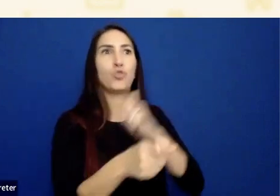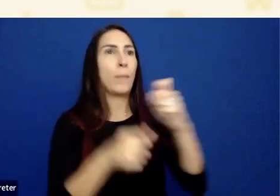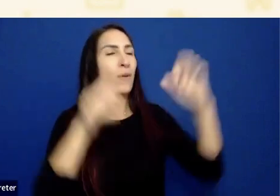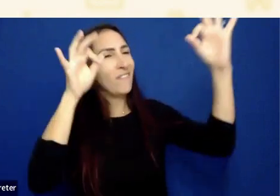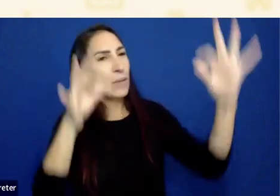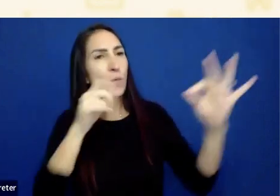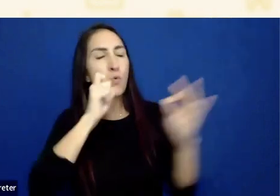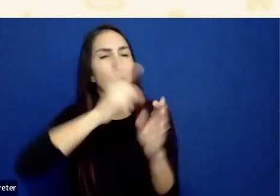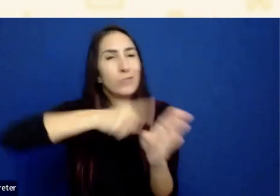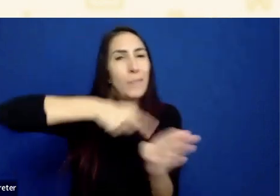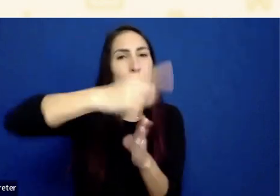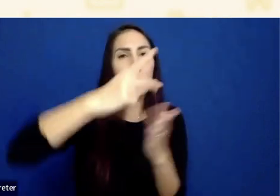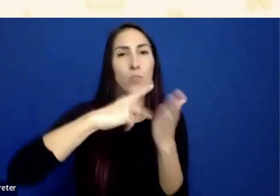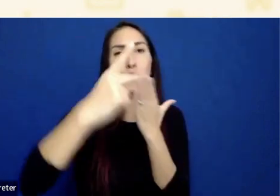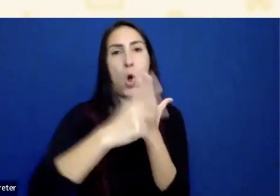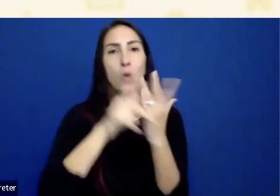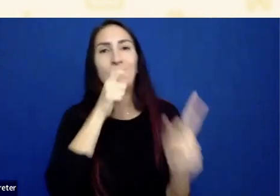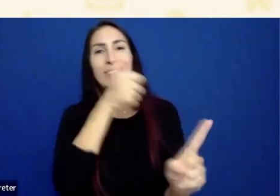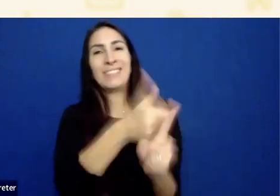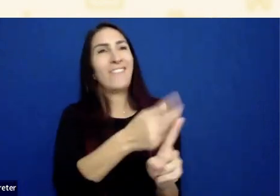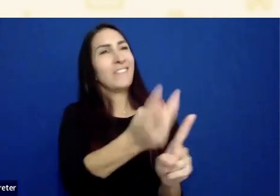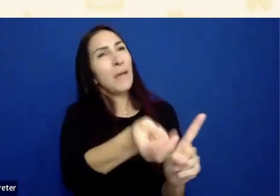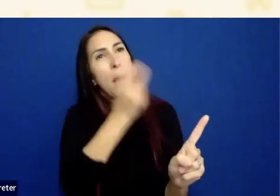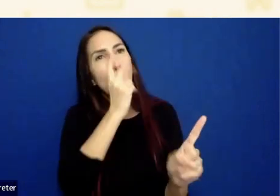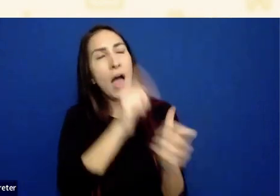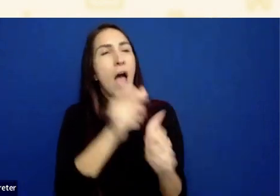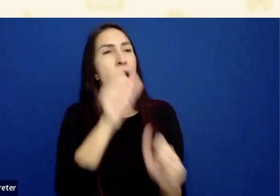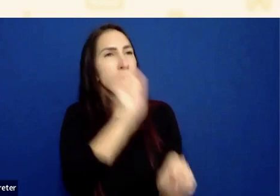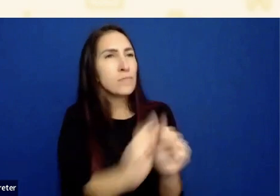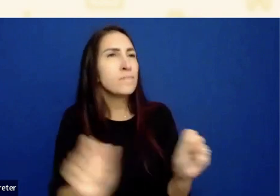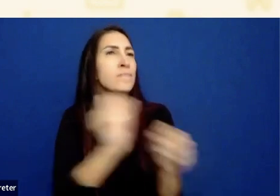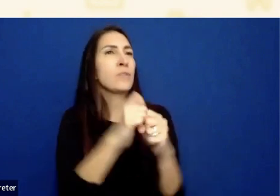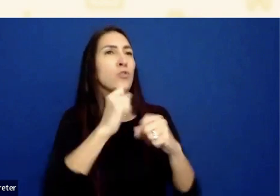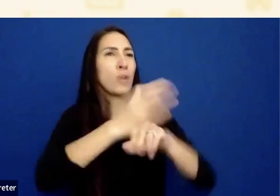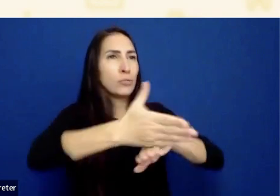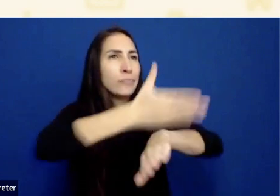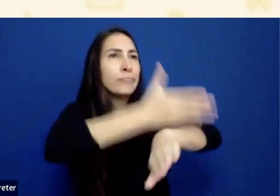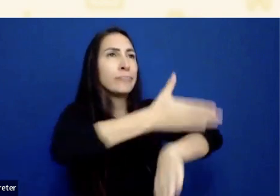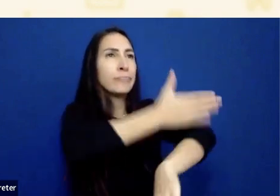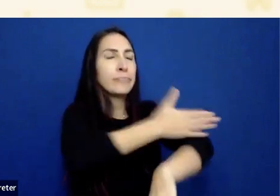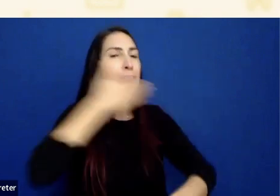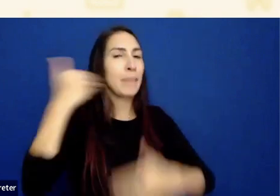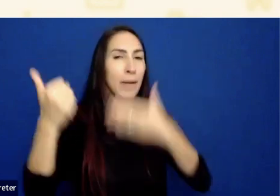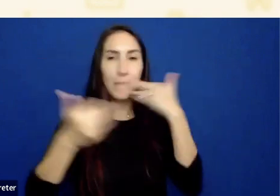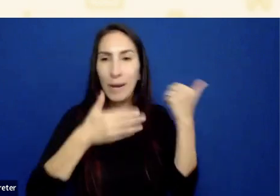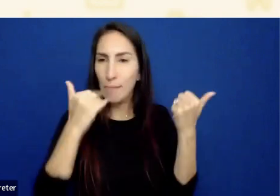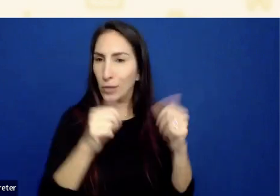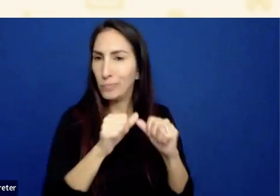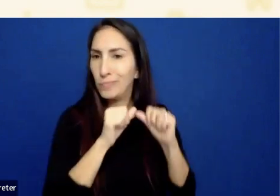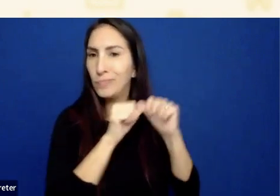who is blind and is working very hard on making things better. He's also one of the organizers for this conference.